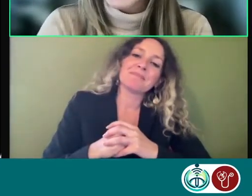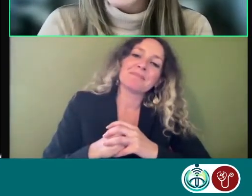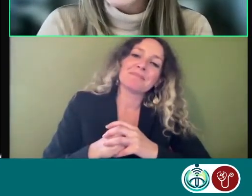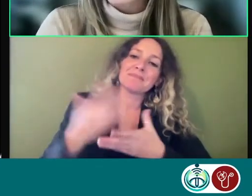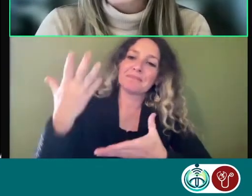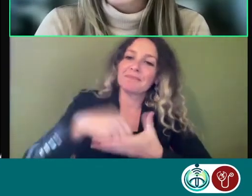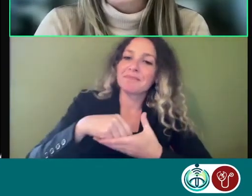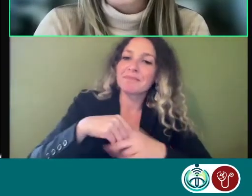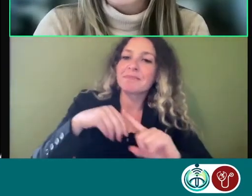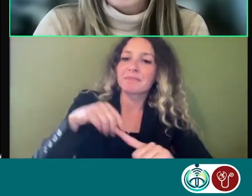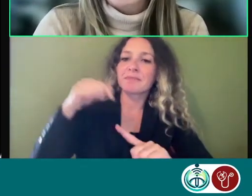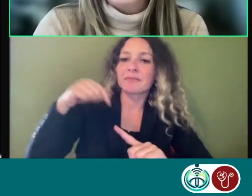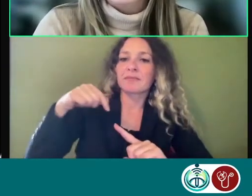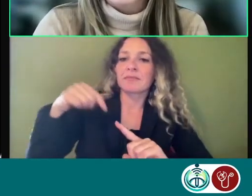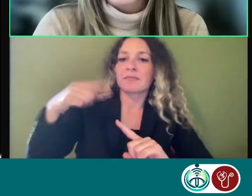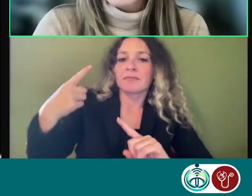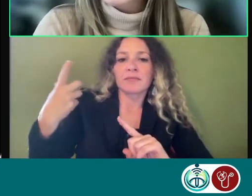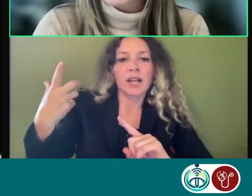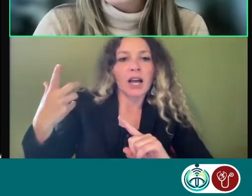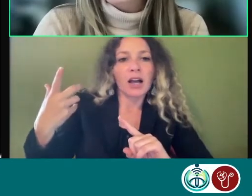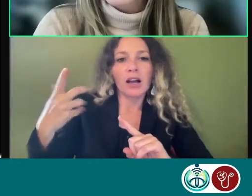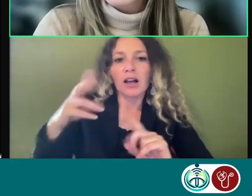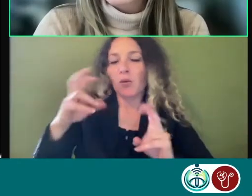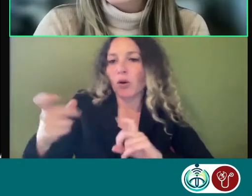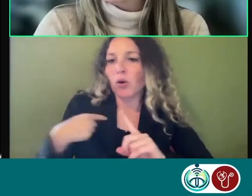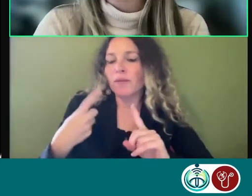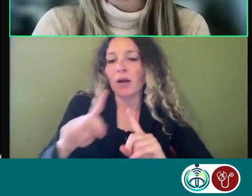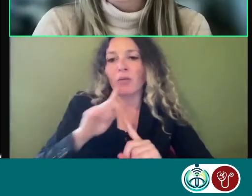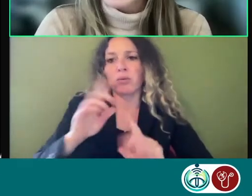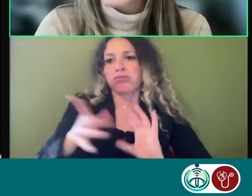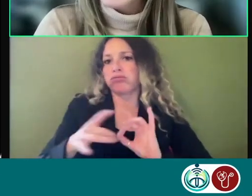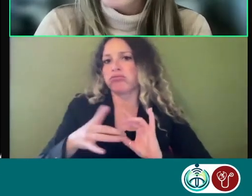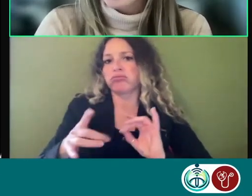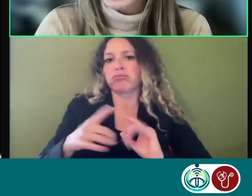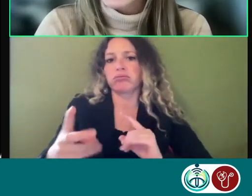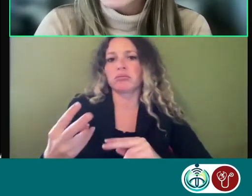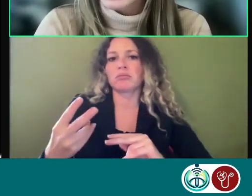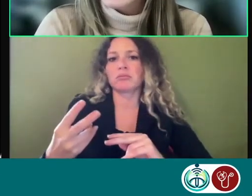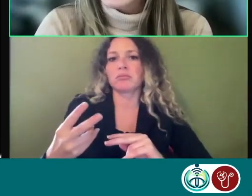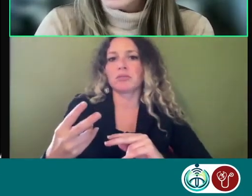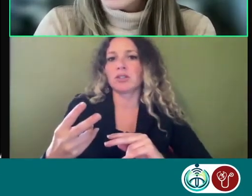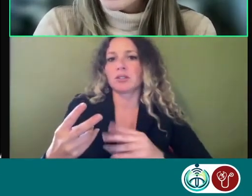and he said a really important comment that has stuck with me since this morning, and he said,